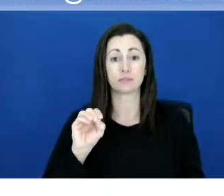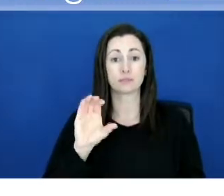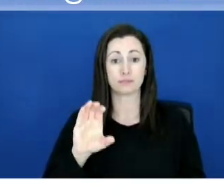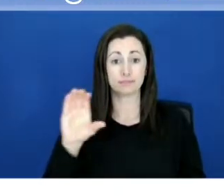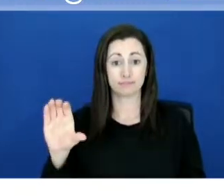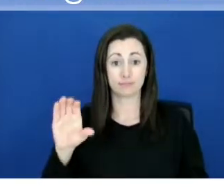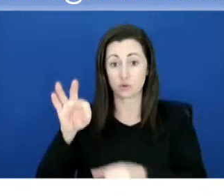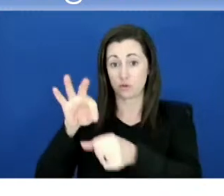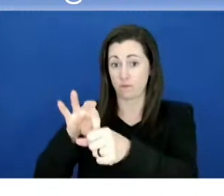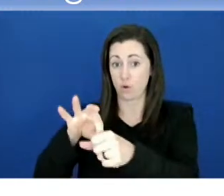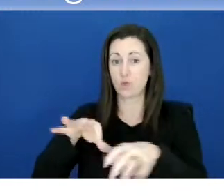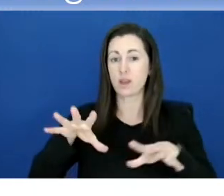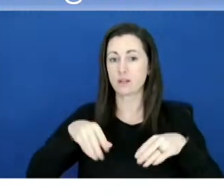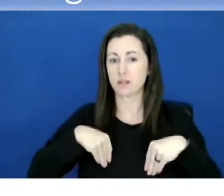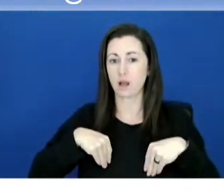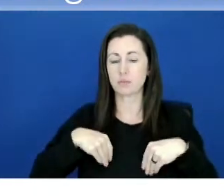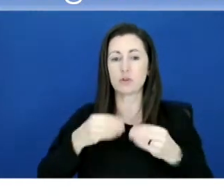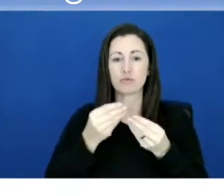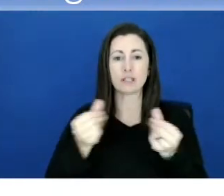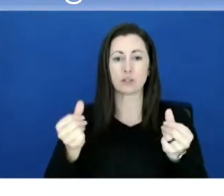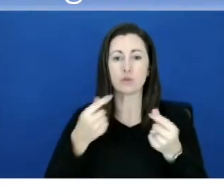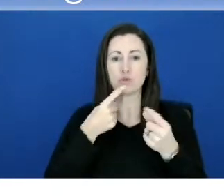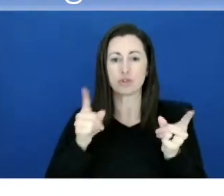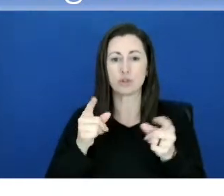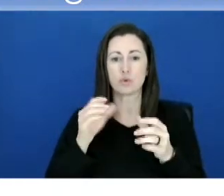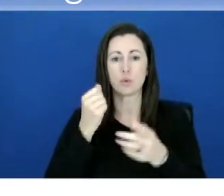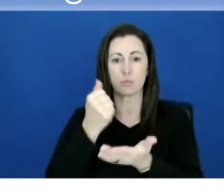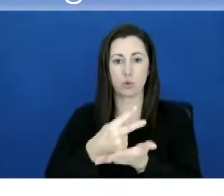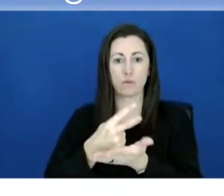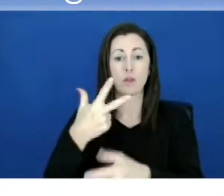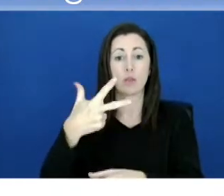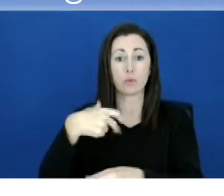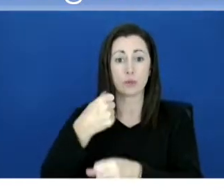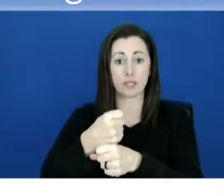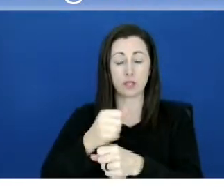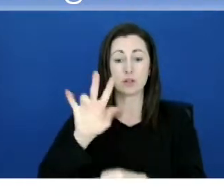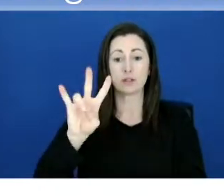SO WE'RE ASKING TONIGHT THE